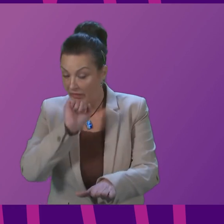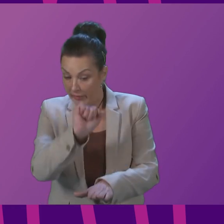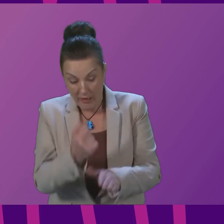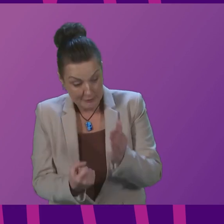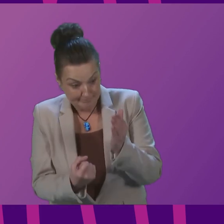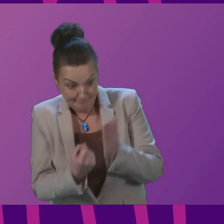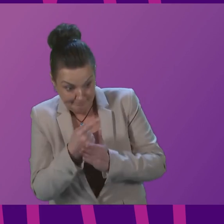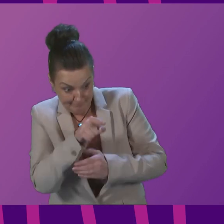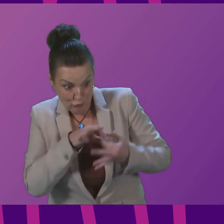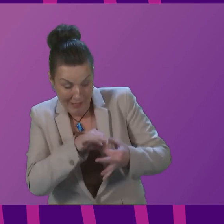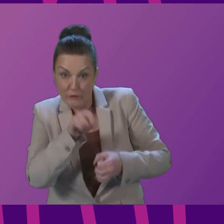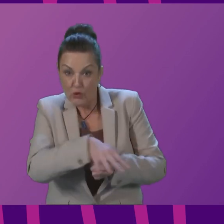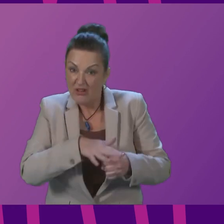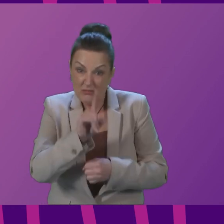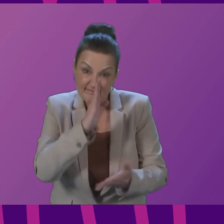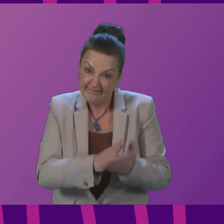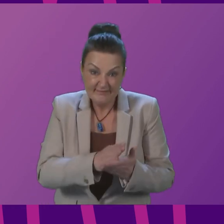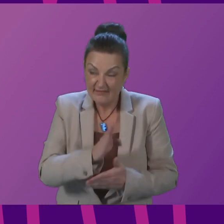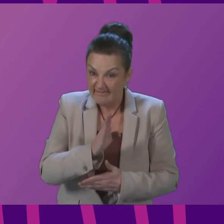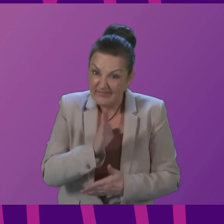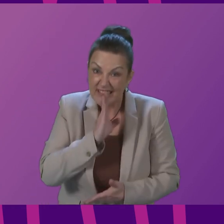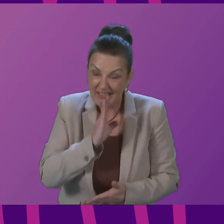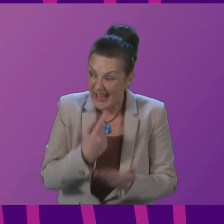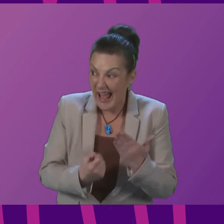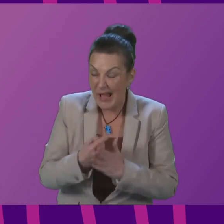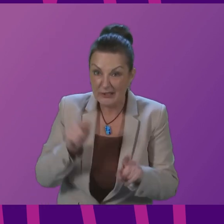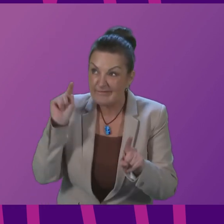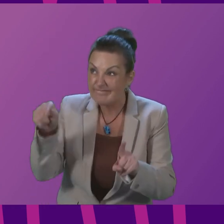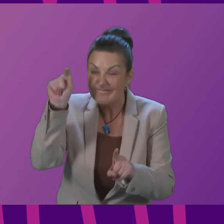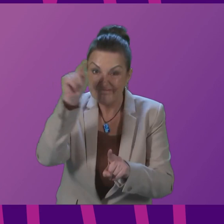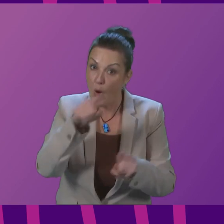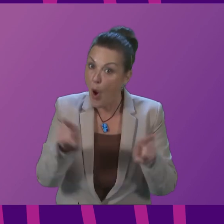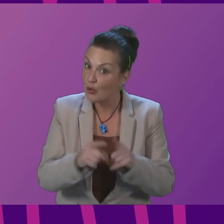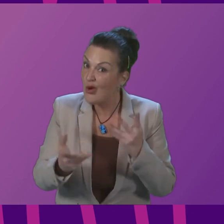it is sadly all too evident in other areas and industries.